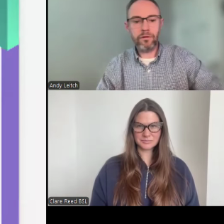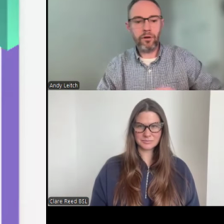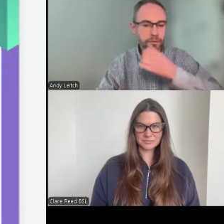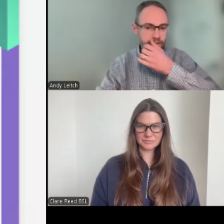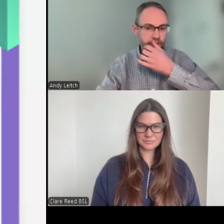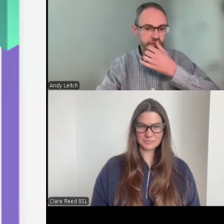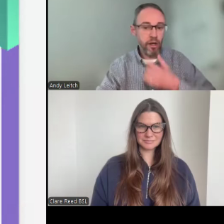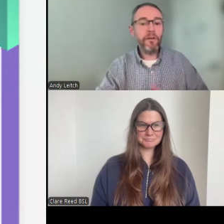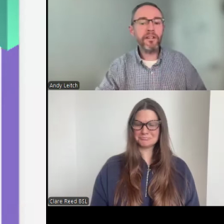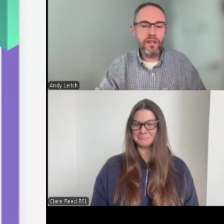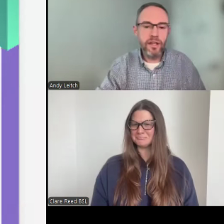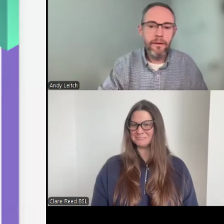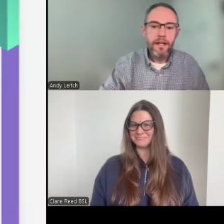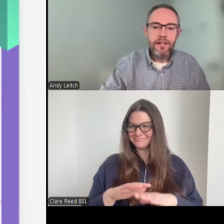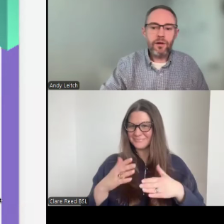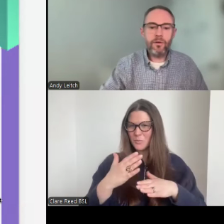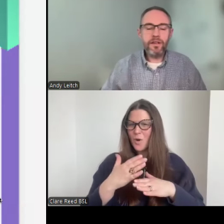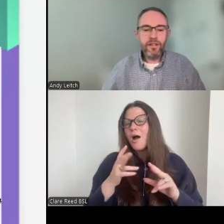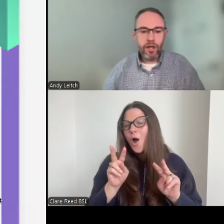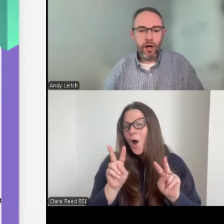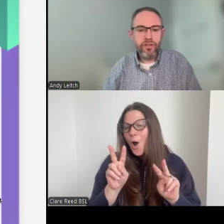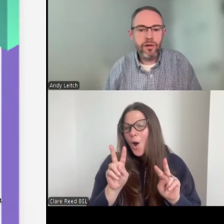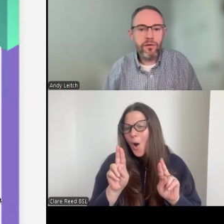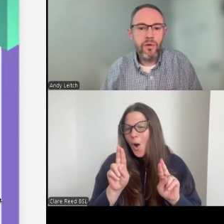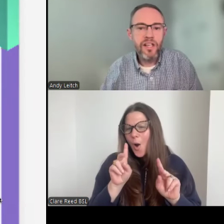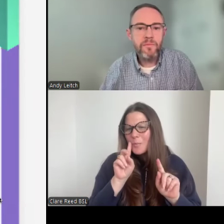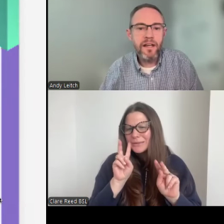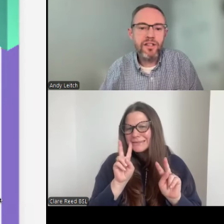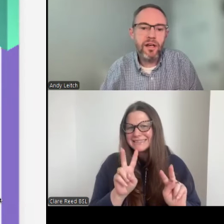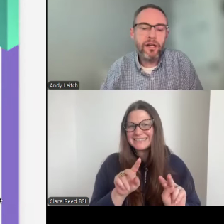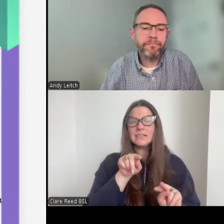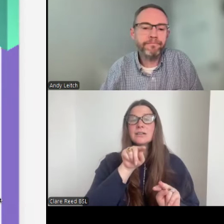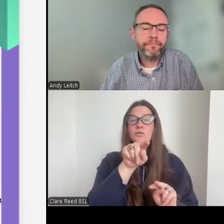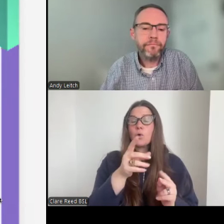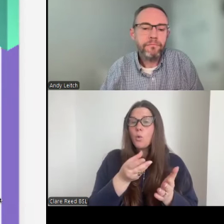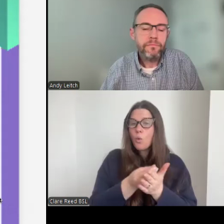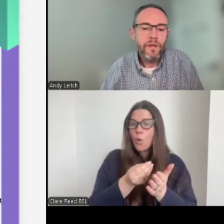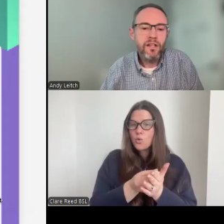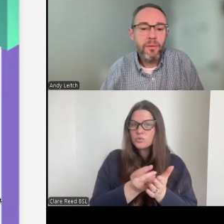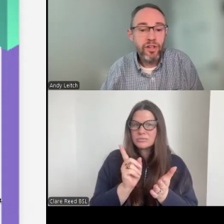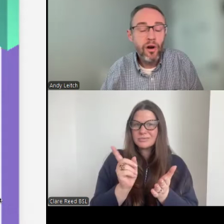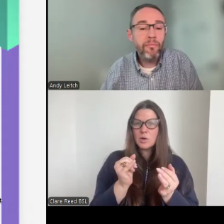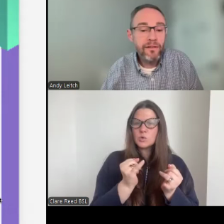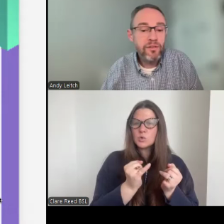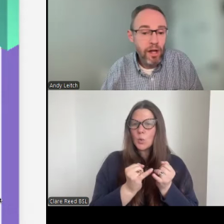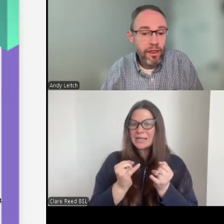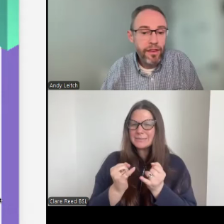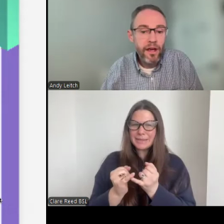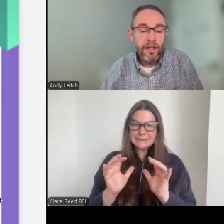It's not going to present full screen. I hope you can see that. These are the costs. Squarespace is about £12 a month.